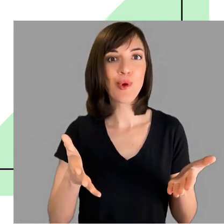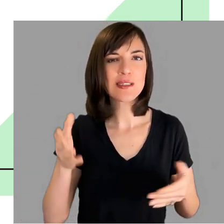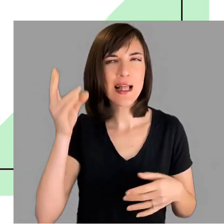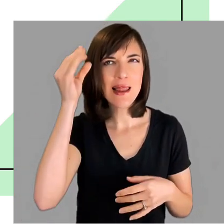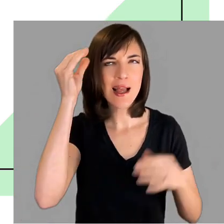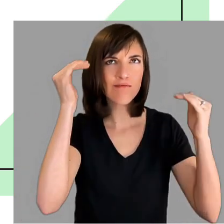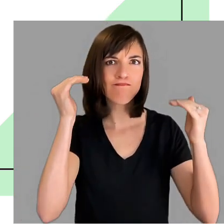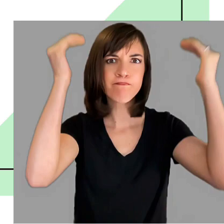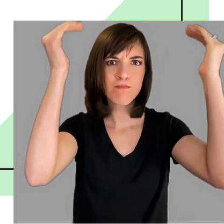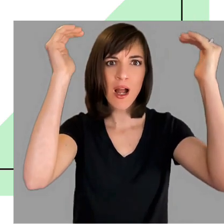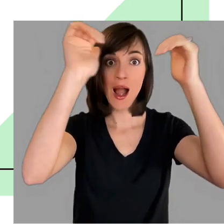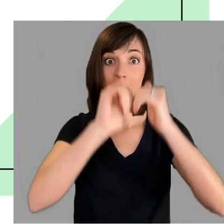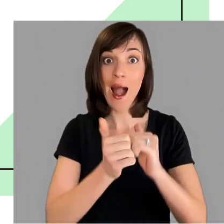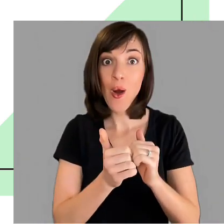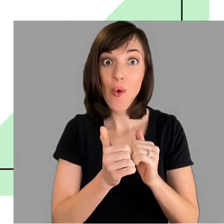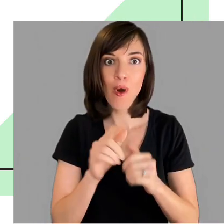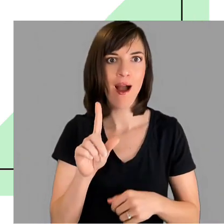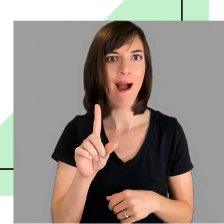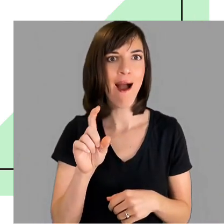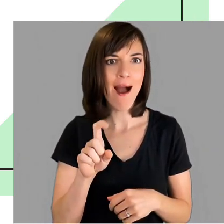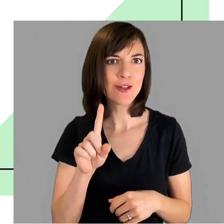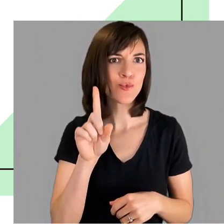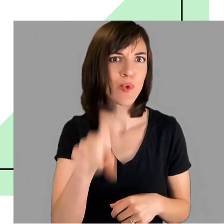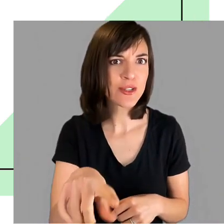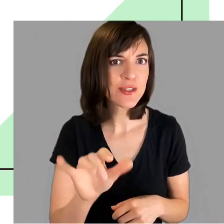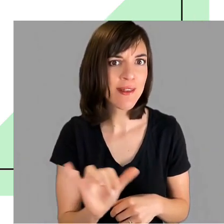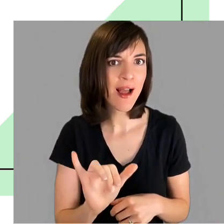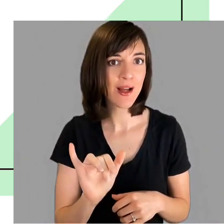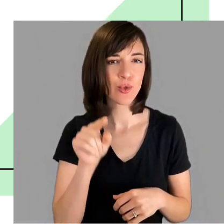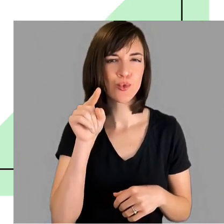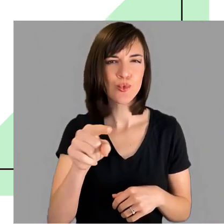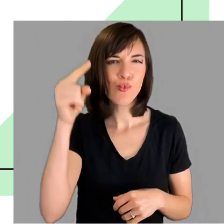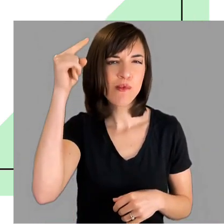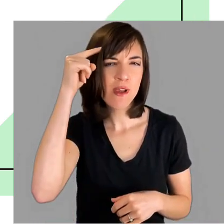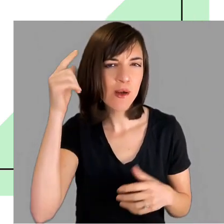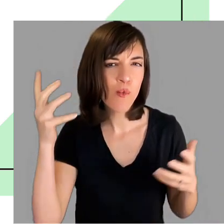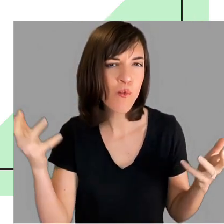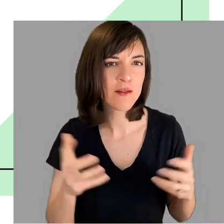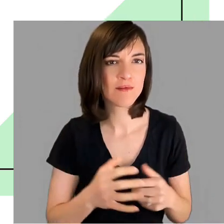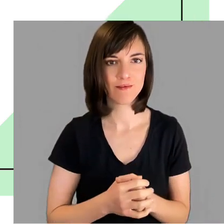Ask Questions: Promote higher order thinking by asking students questions like,